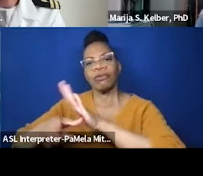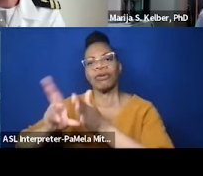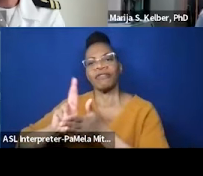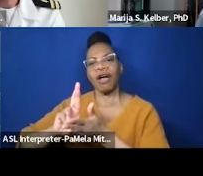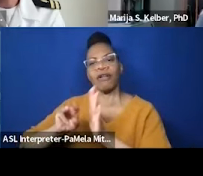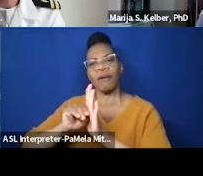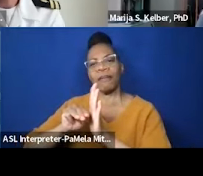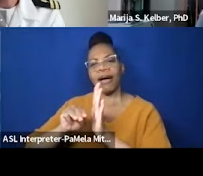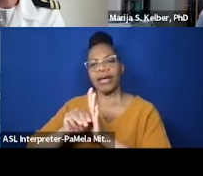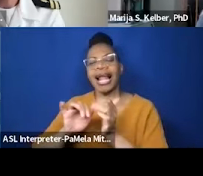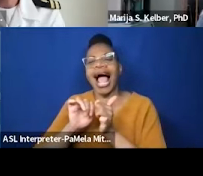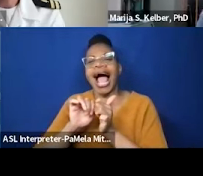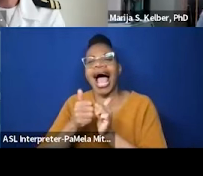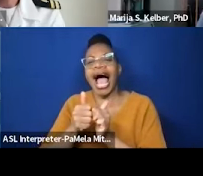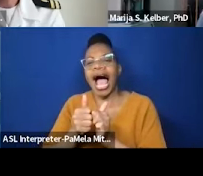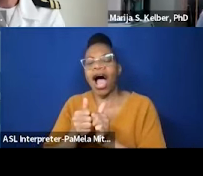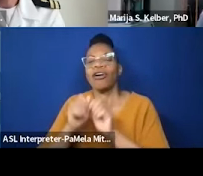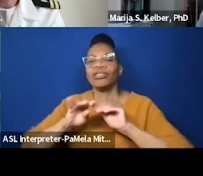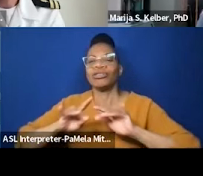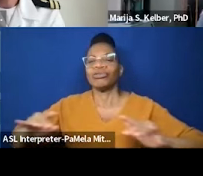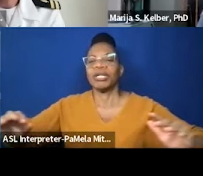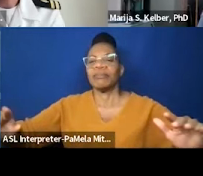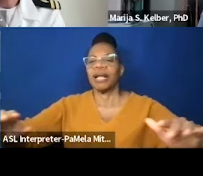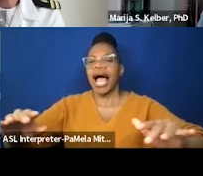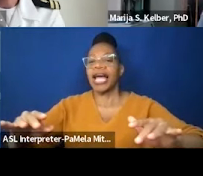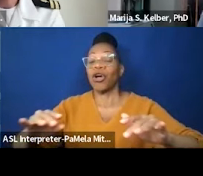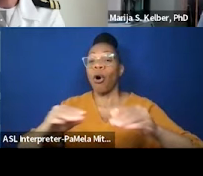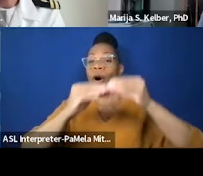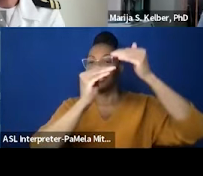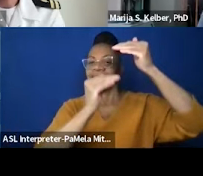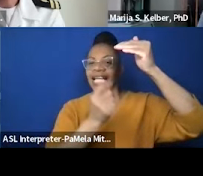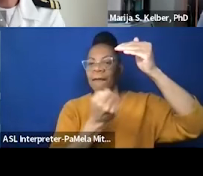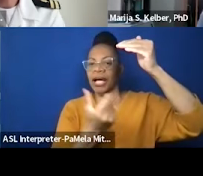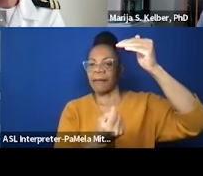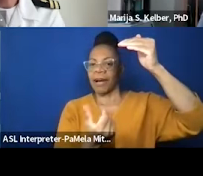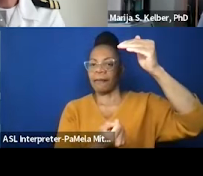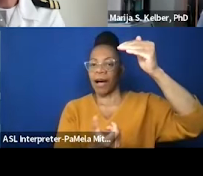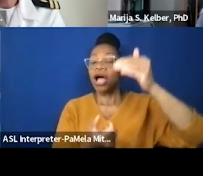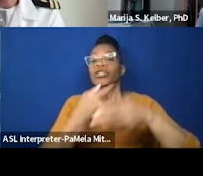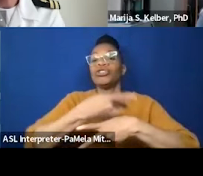a little bit by streamlining or omitting some of the steps in order to produce evidence more quickly.